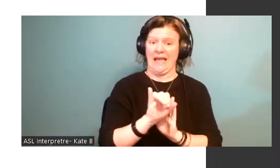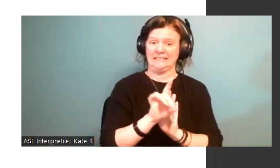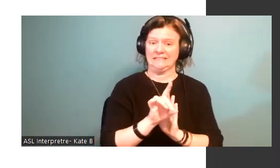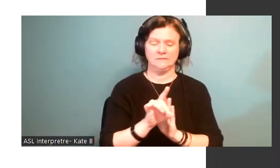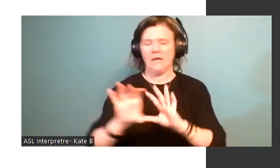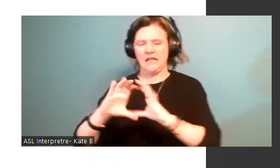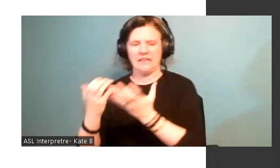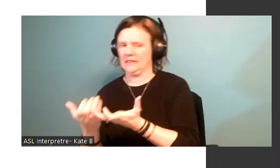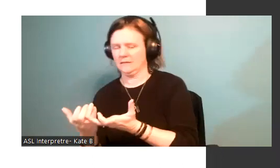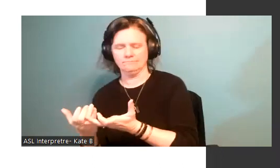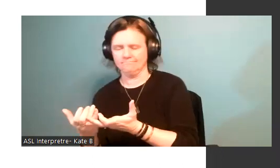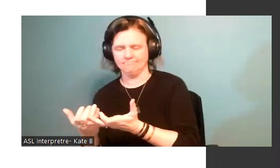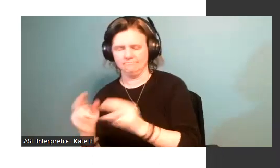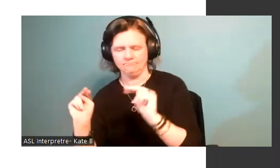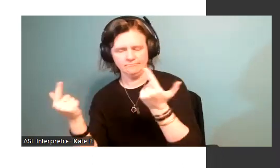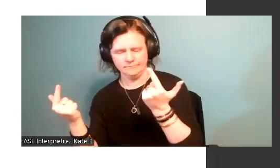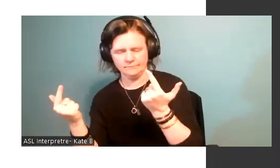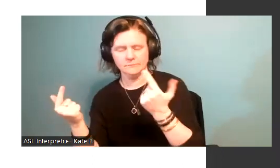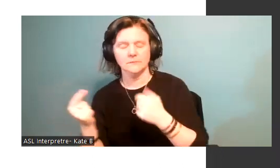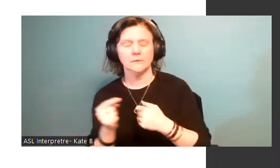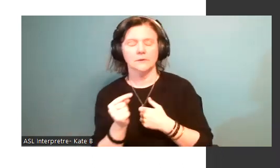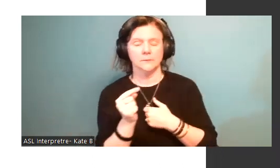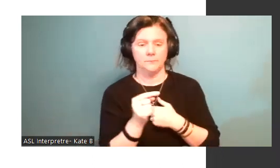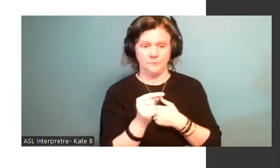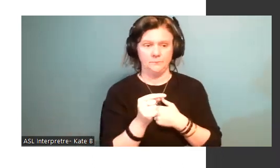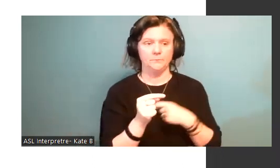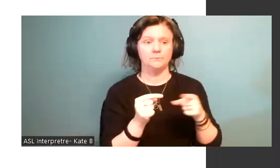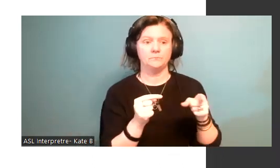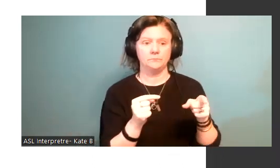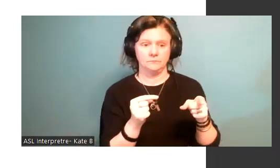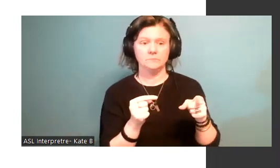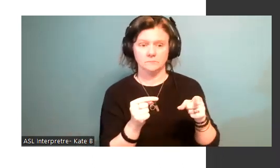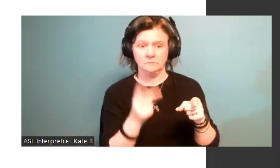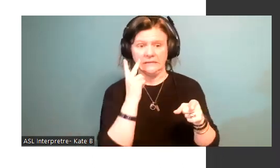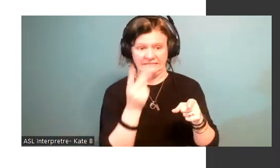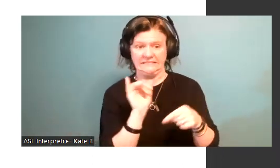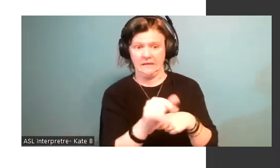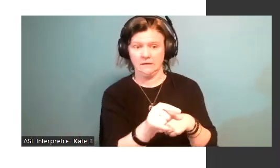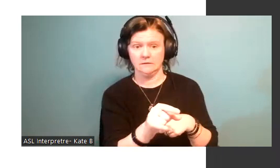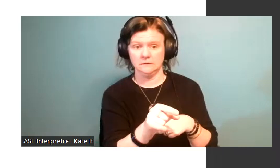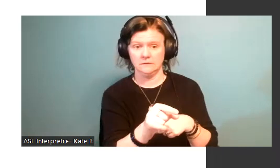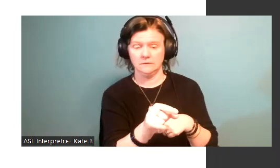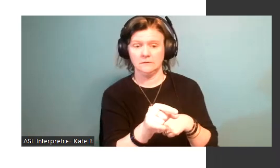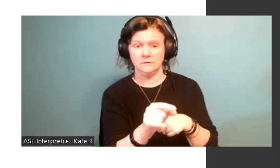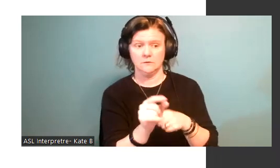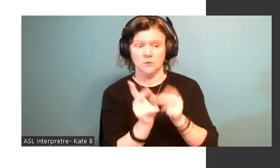input field that it has ARIA labeled by, label